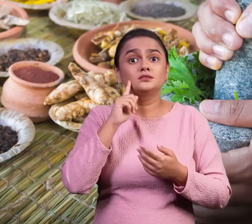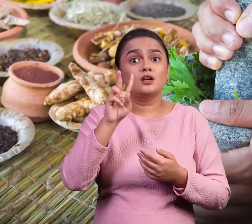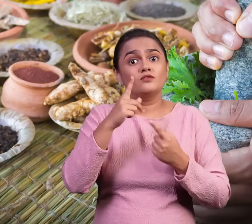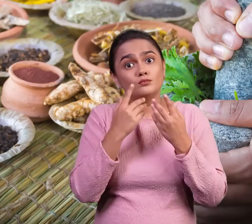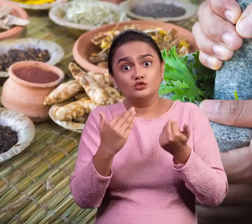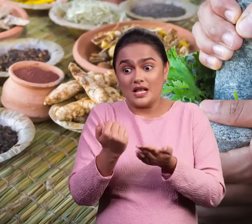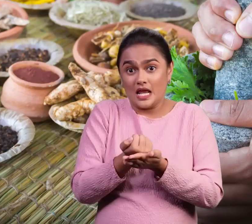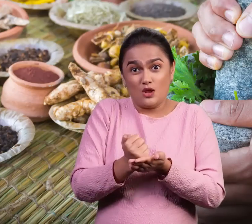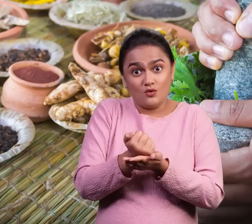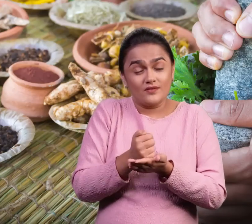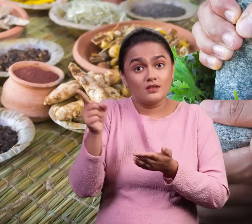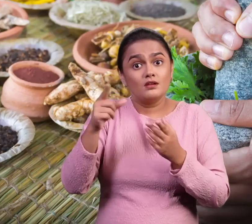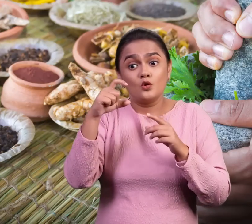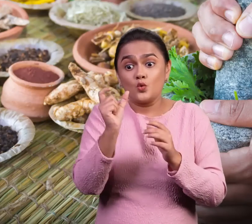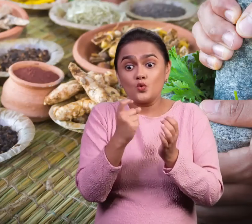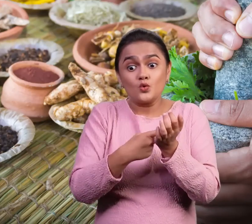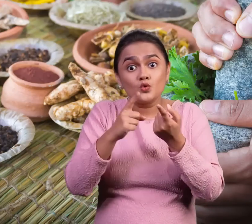Even Ayurveda can cure HIV.